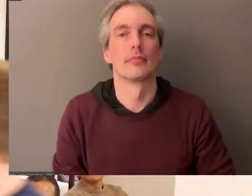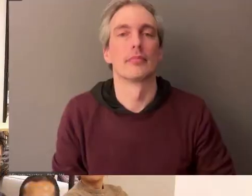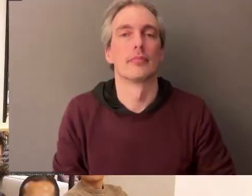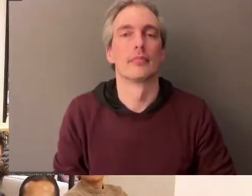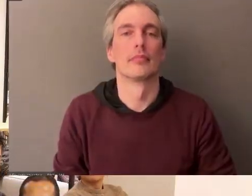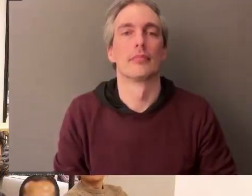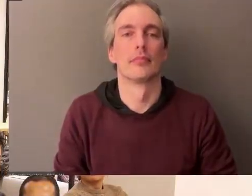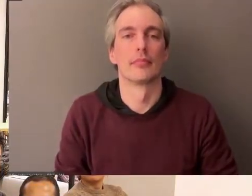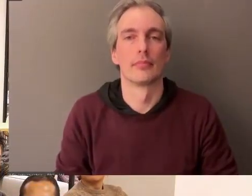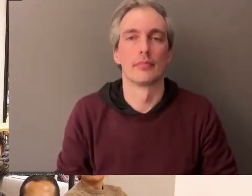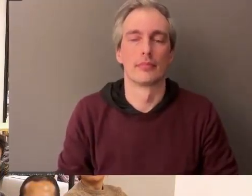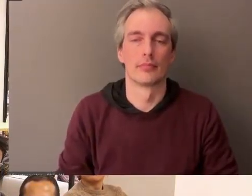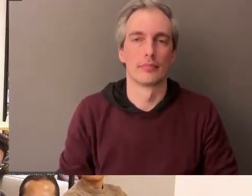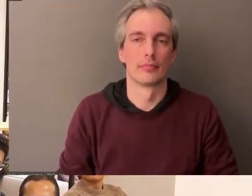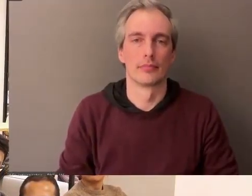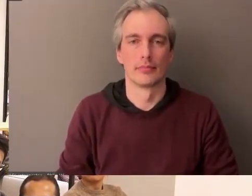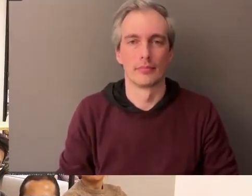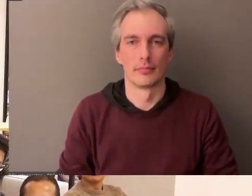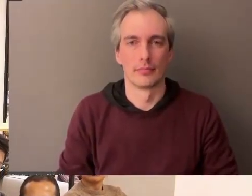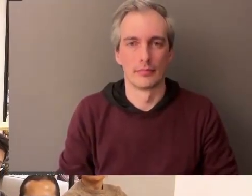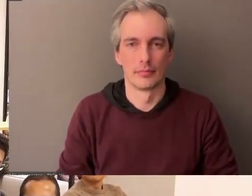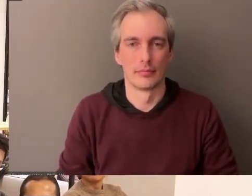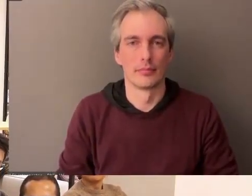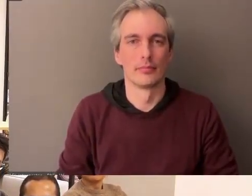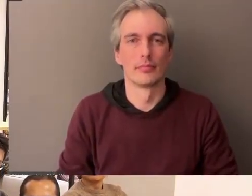I'll just say... That is something that we're experimenting with.